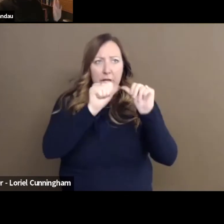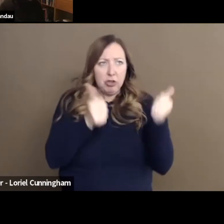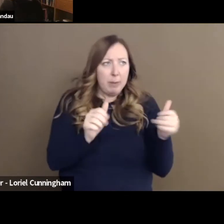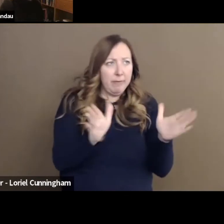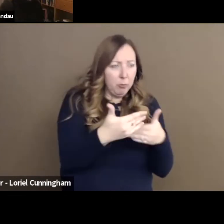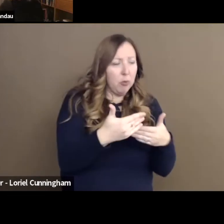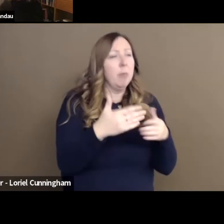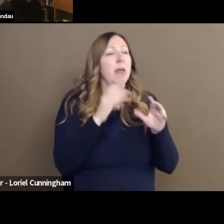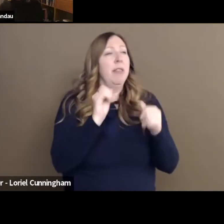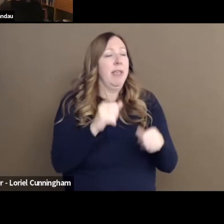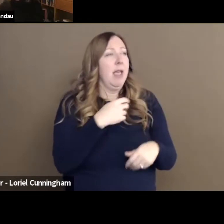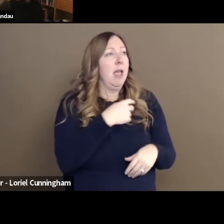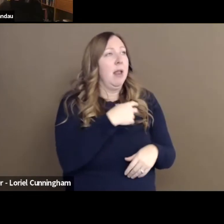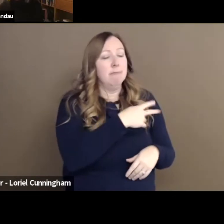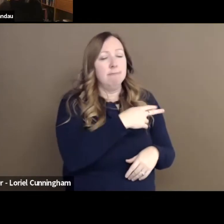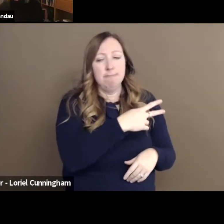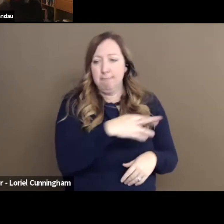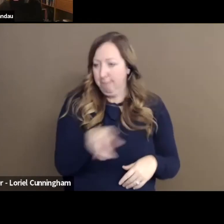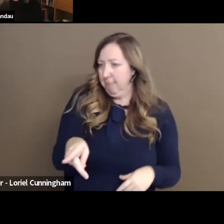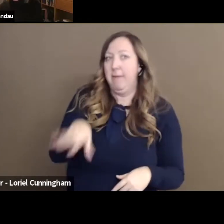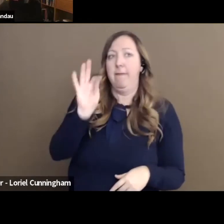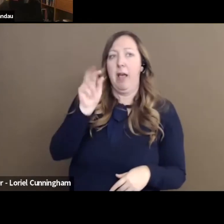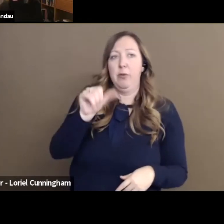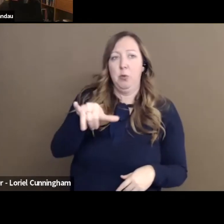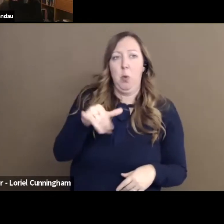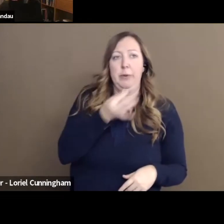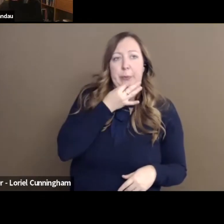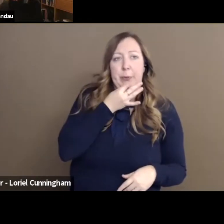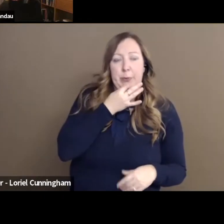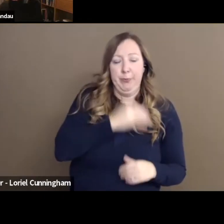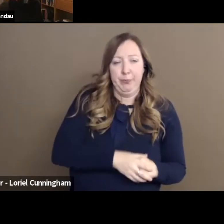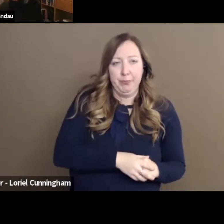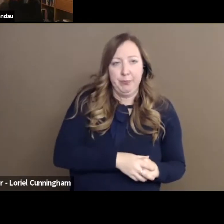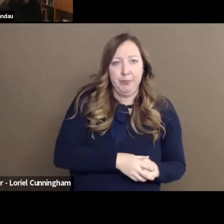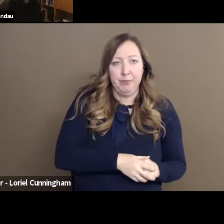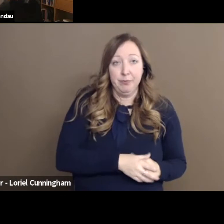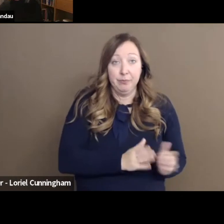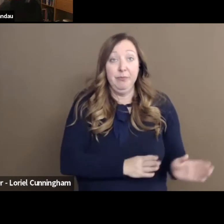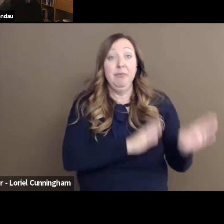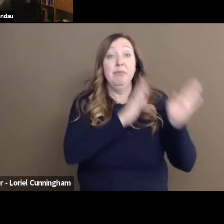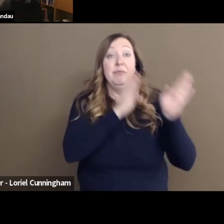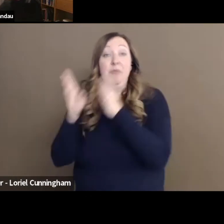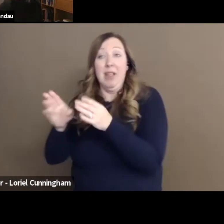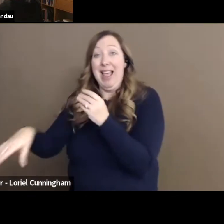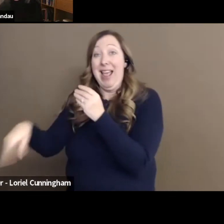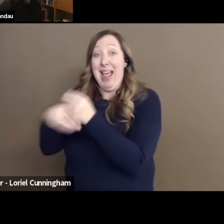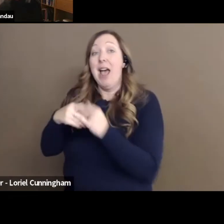equivalent with the red wall in combination in the